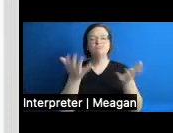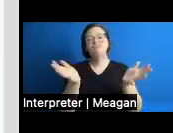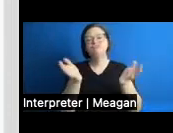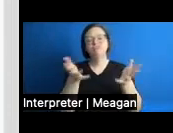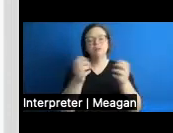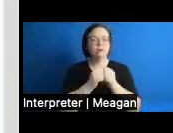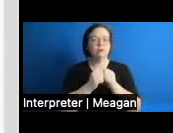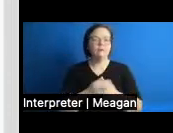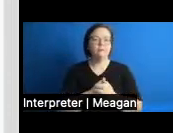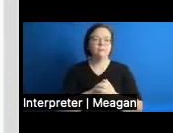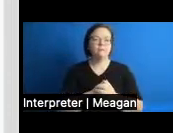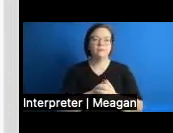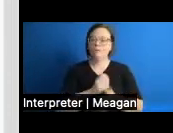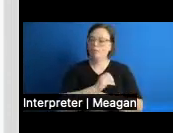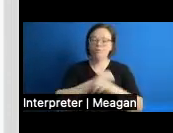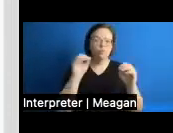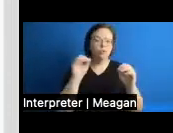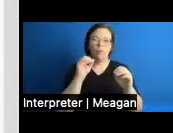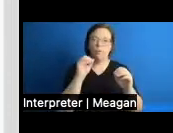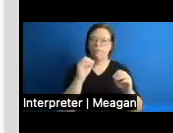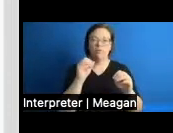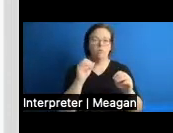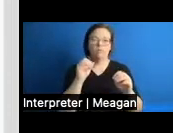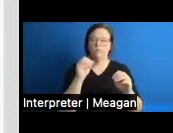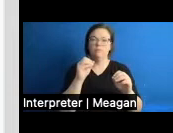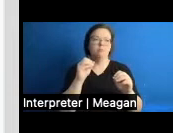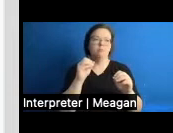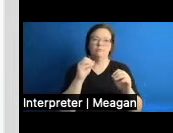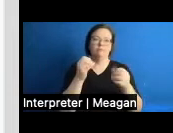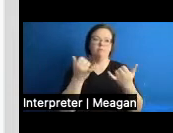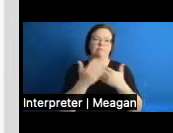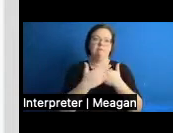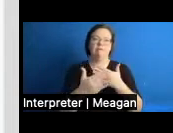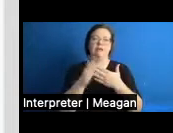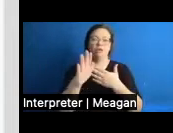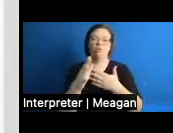So there is no single point throughout this where your input is not valued. So